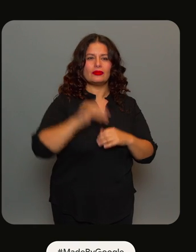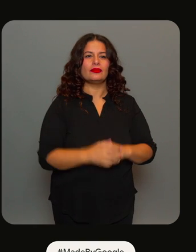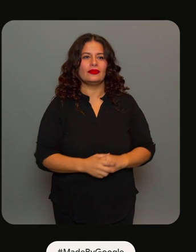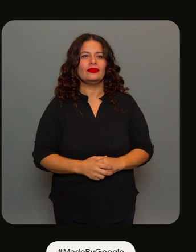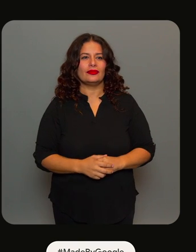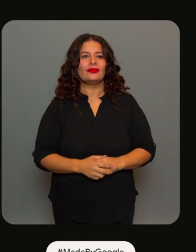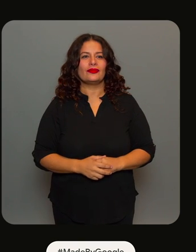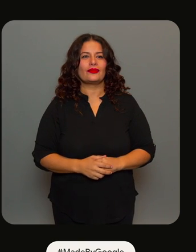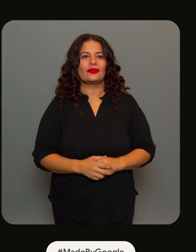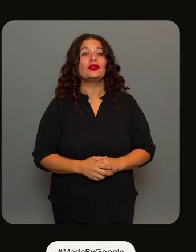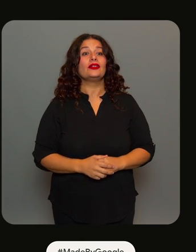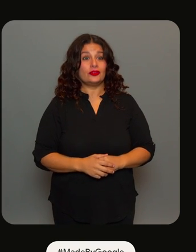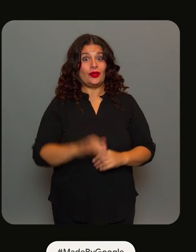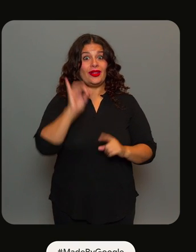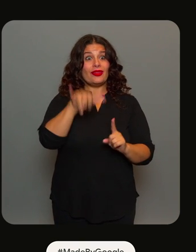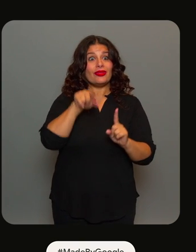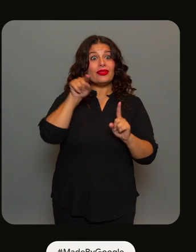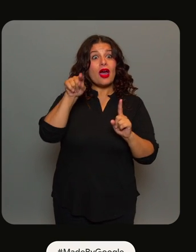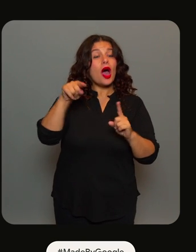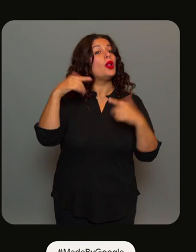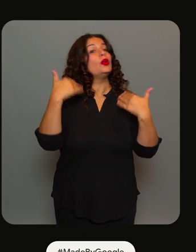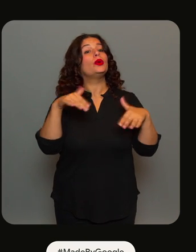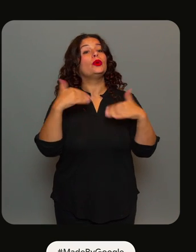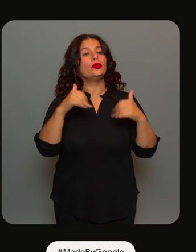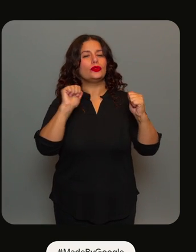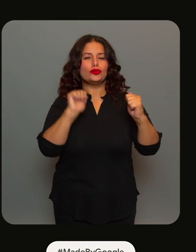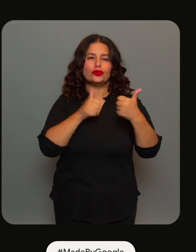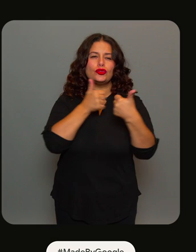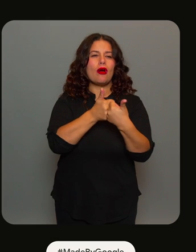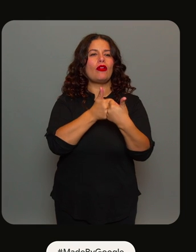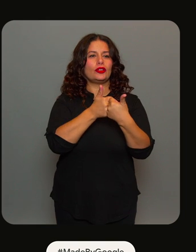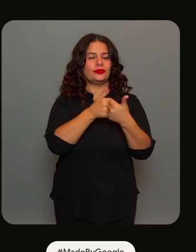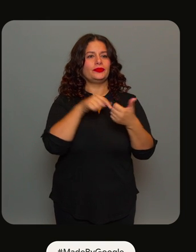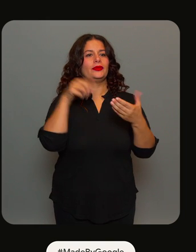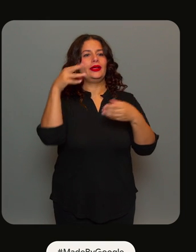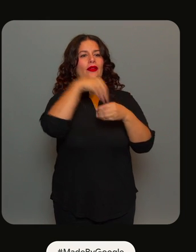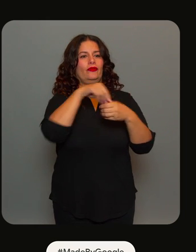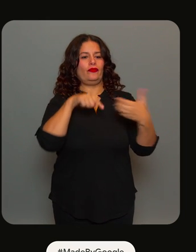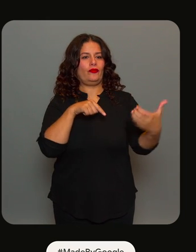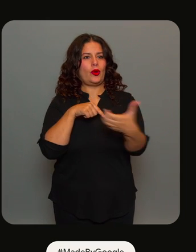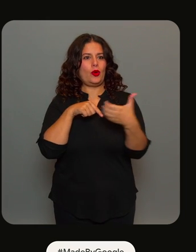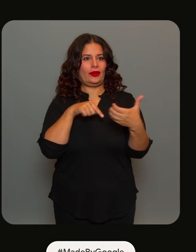These are some of the last frontiers of smartphone photography, where phones haven't been able to truly